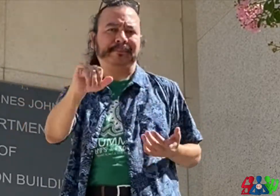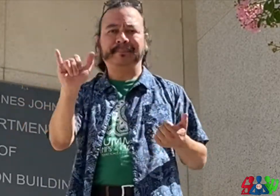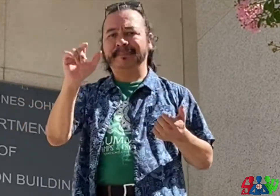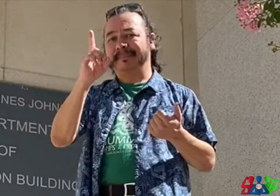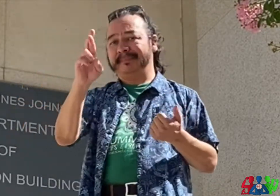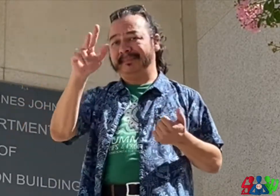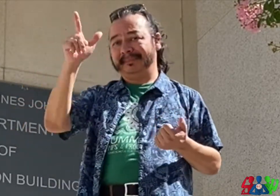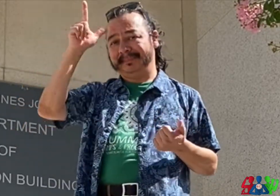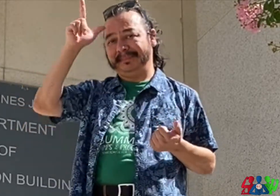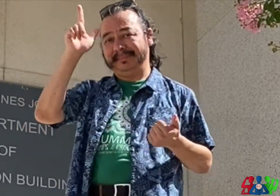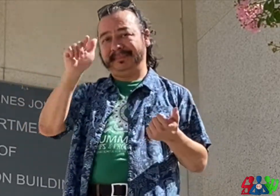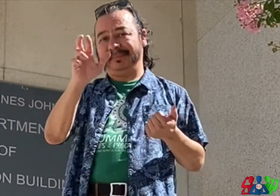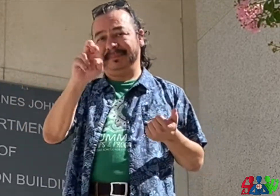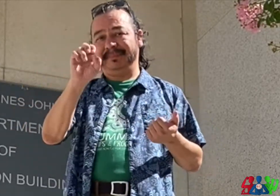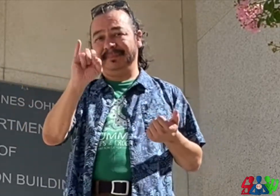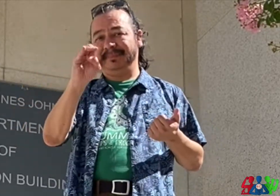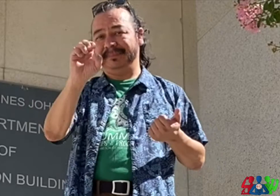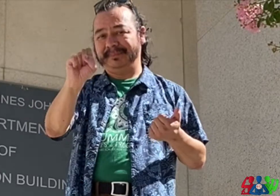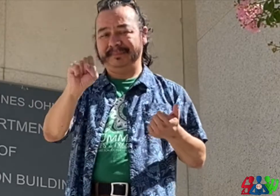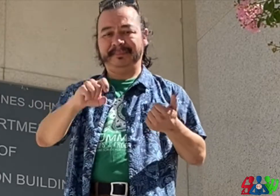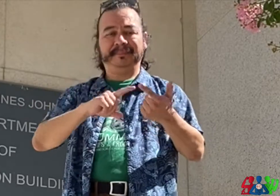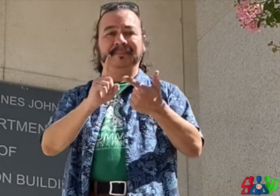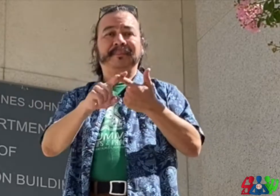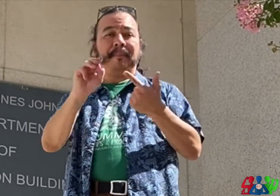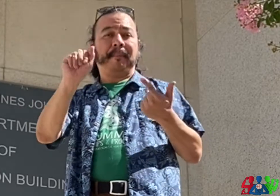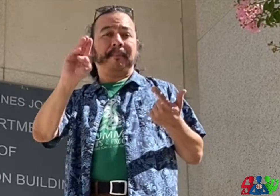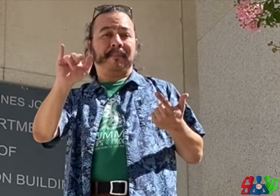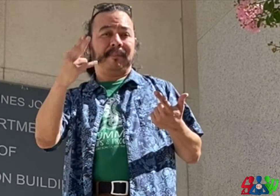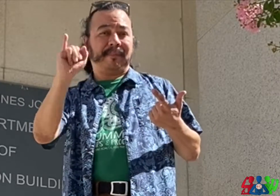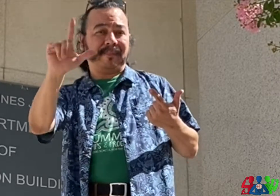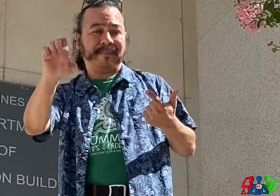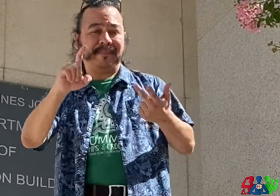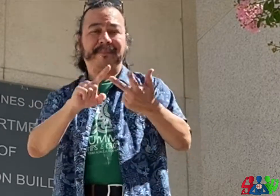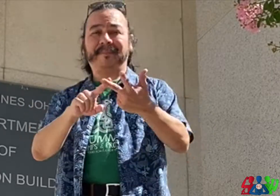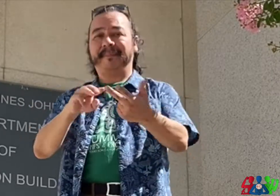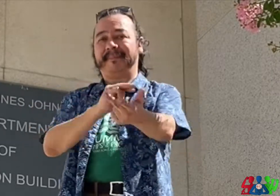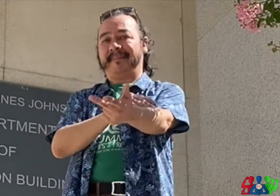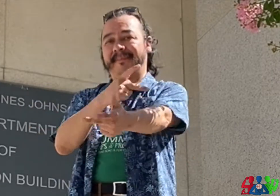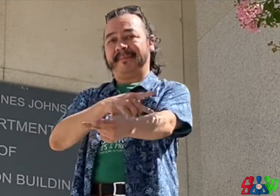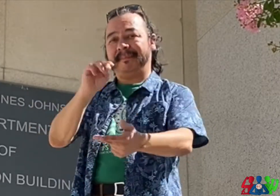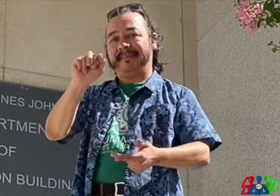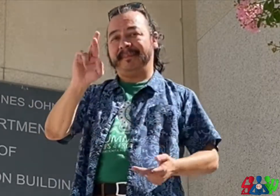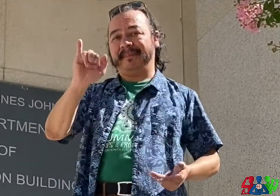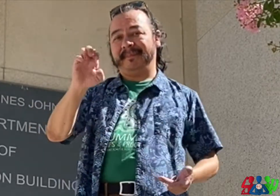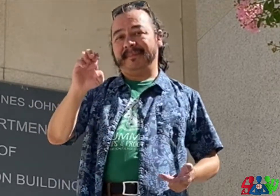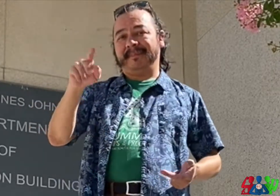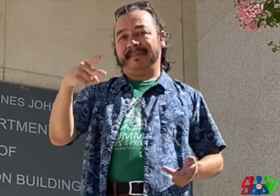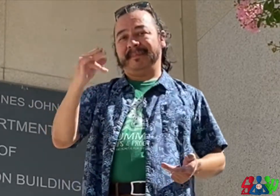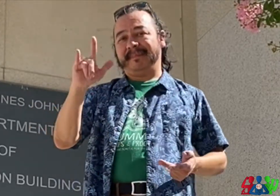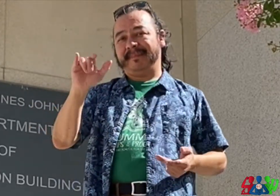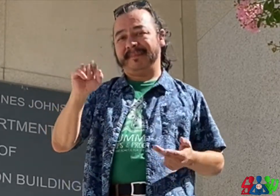Dr Laurene Simms, Dr Amy Hile, 'Dr' Marie Jean Philip,